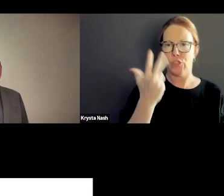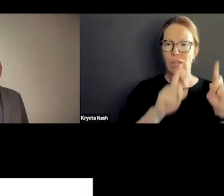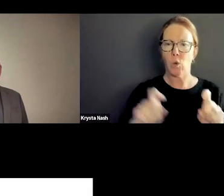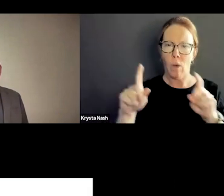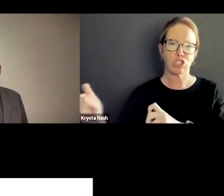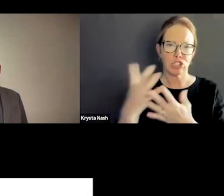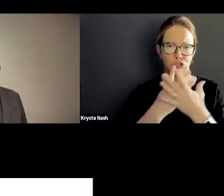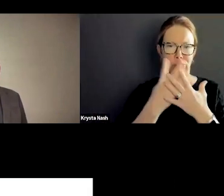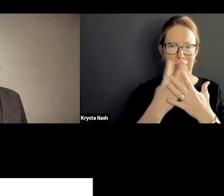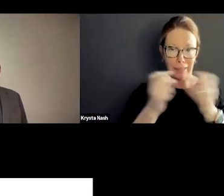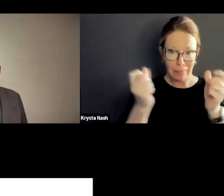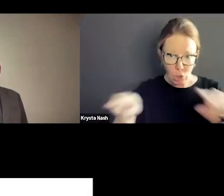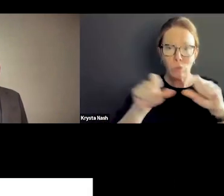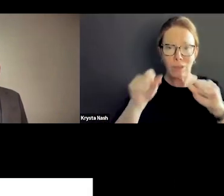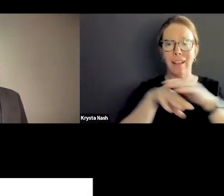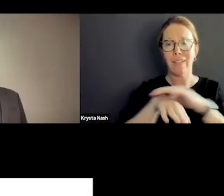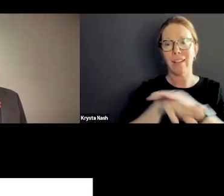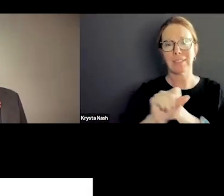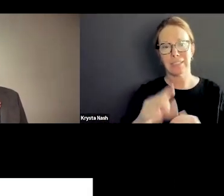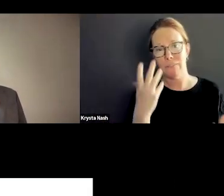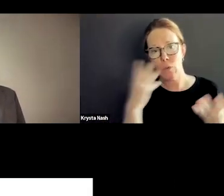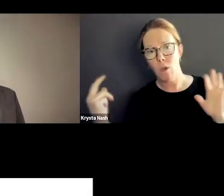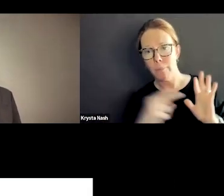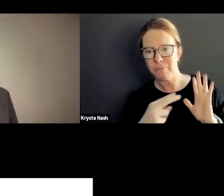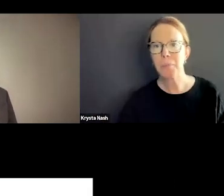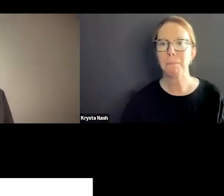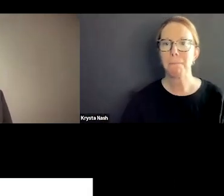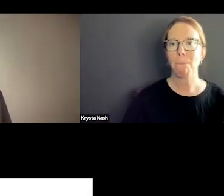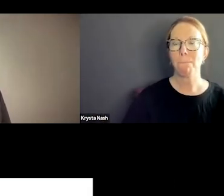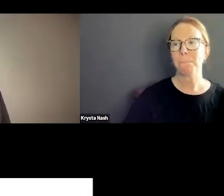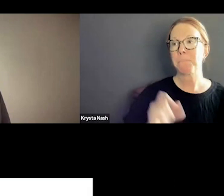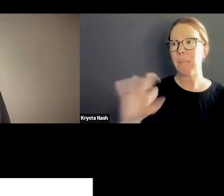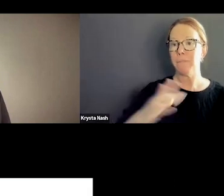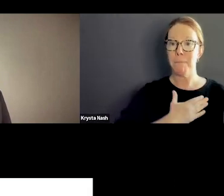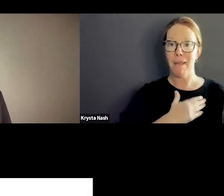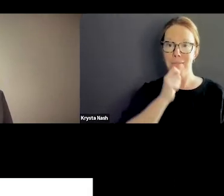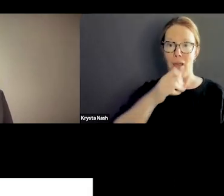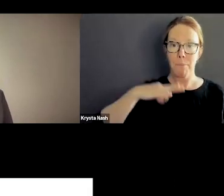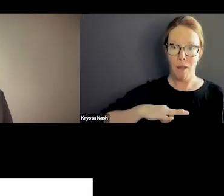that all of you could get access to if you want to look at. And again, if my a nonprofit organization based in Washington,